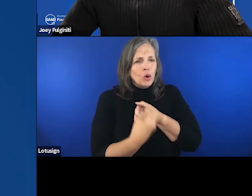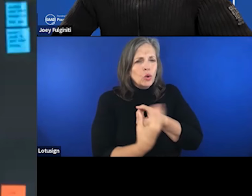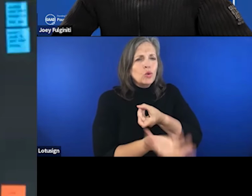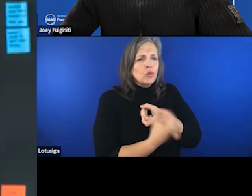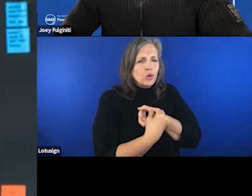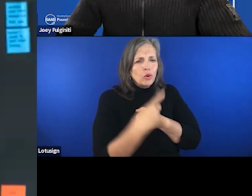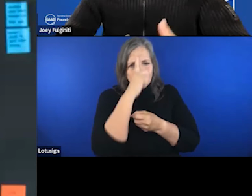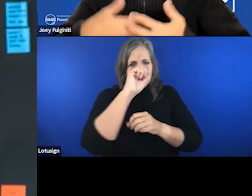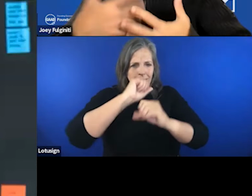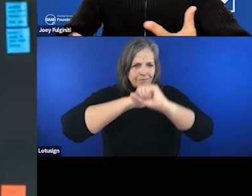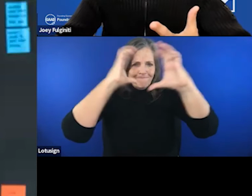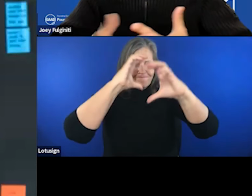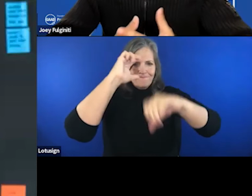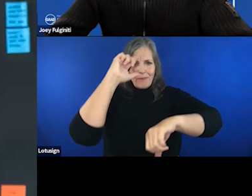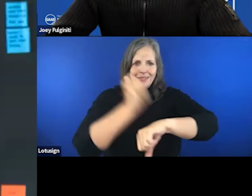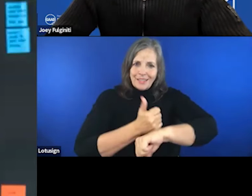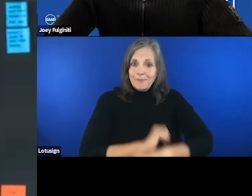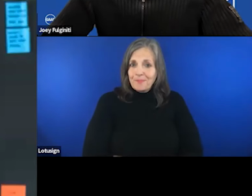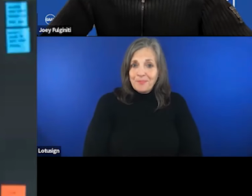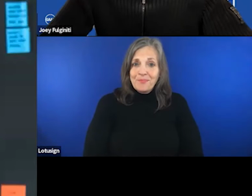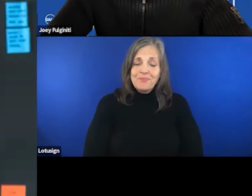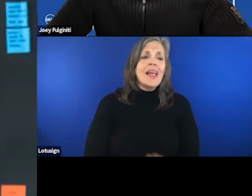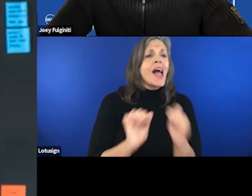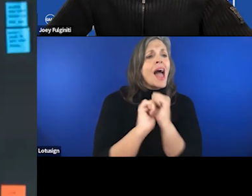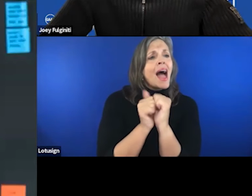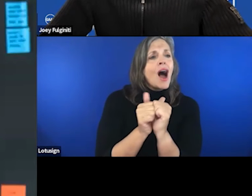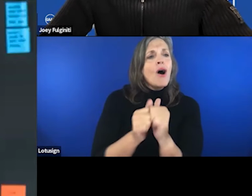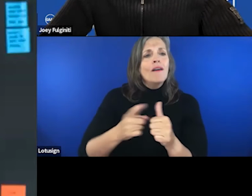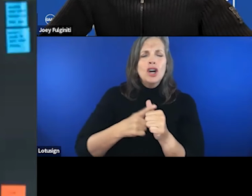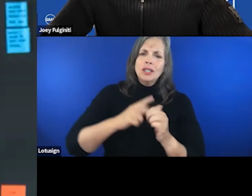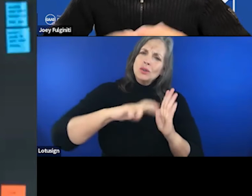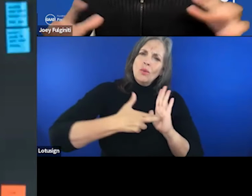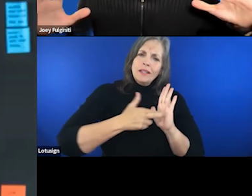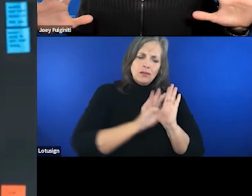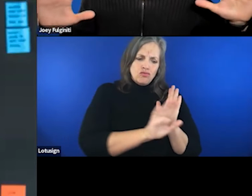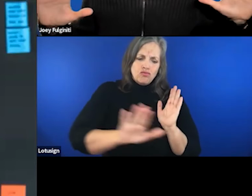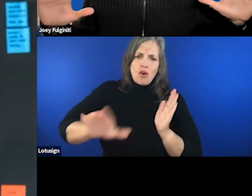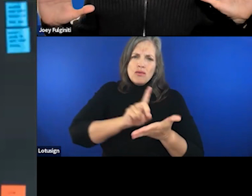I doing that well first I wanted to establish the role of my designers and I I wanted us to do this